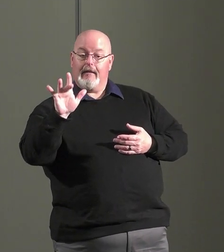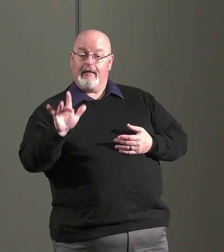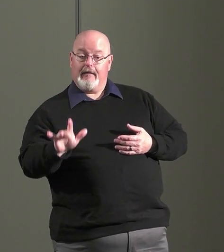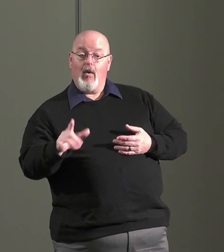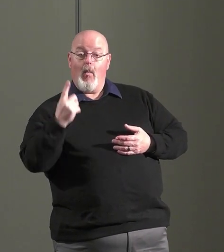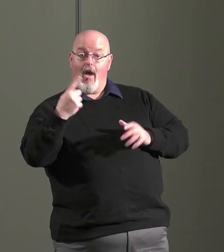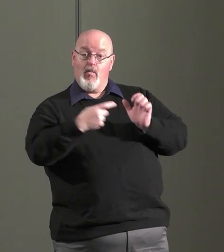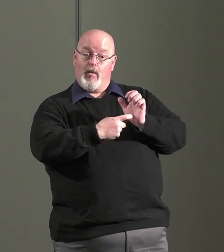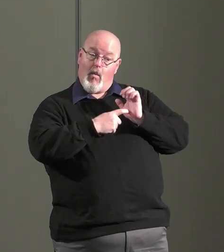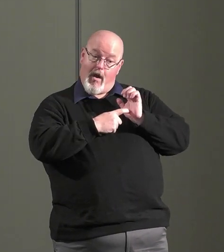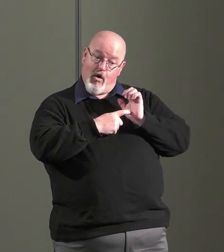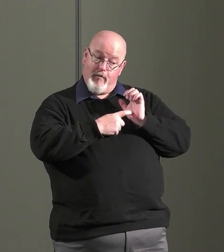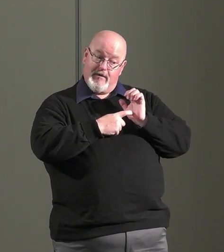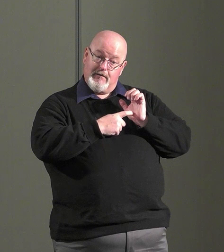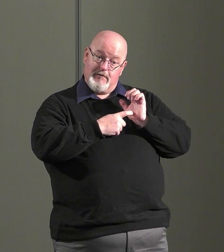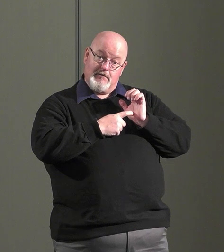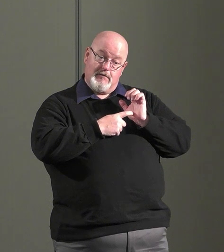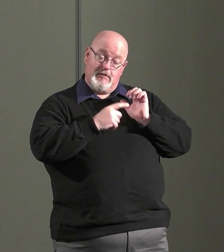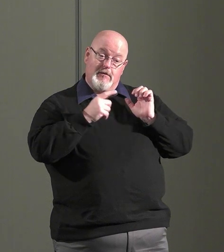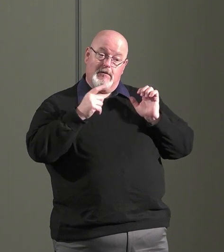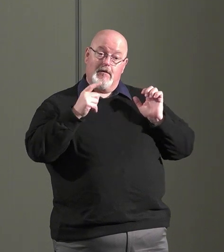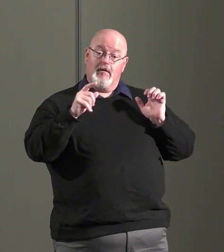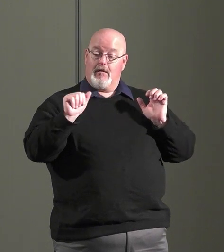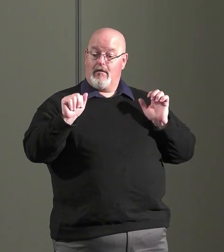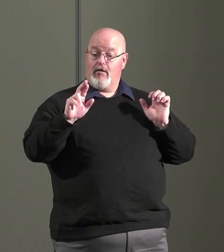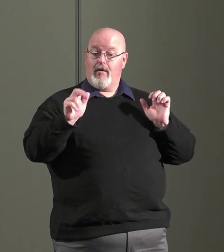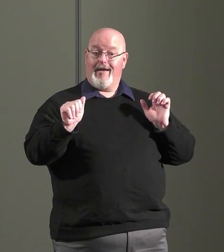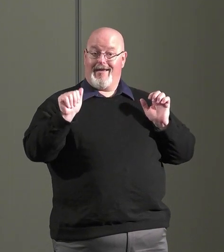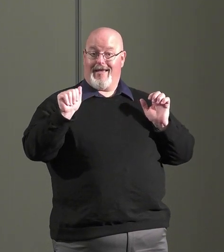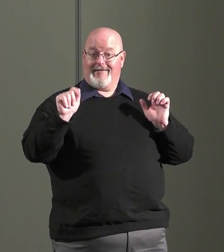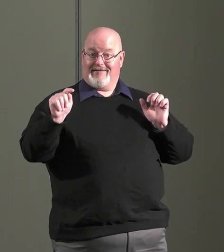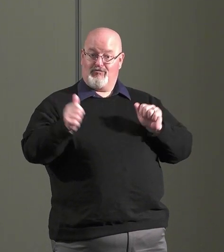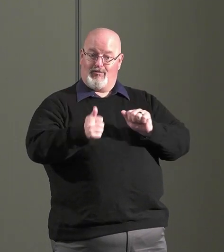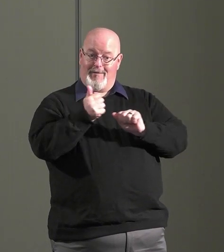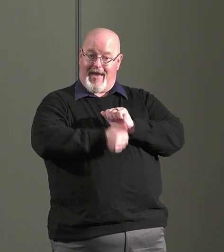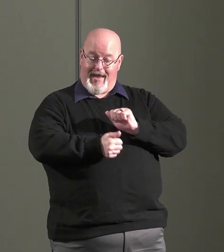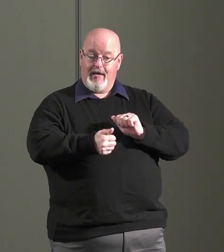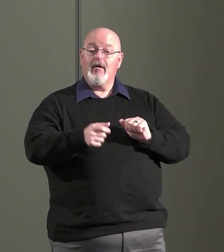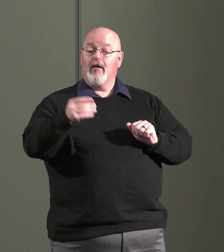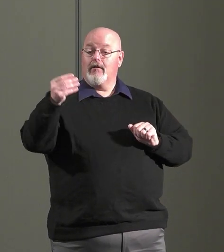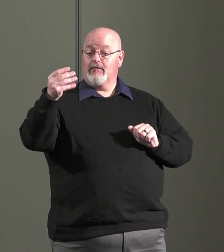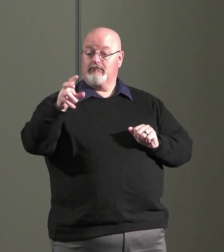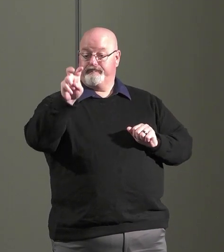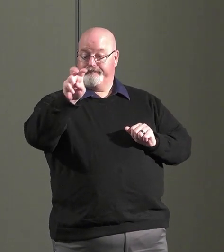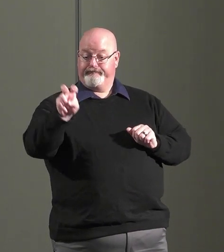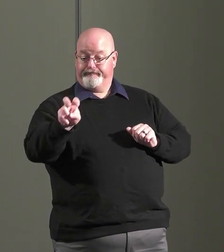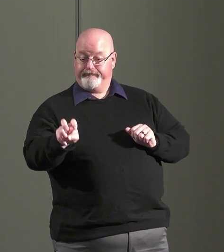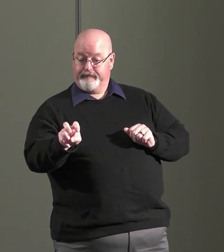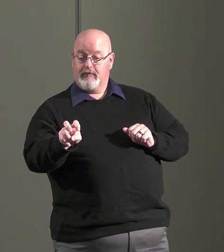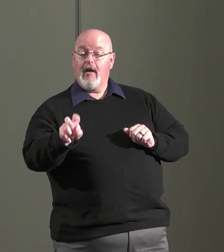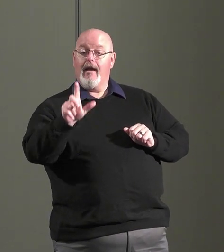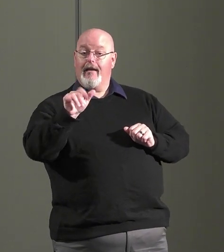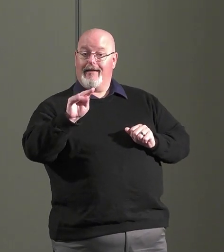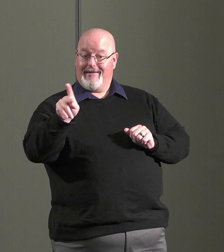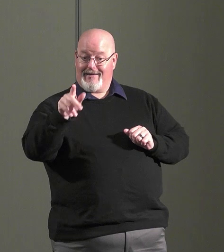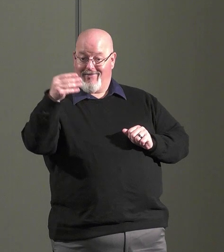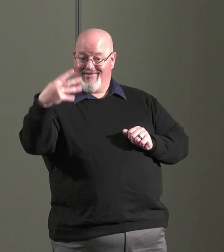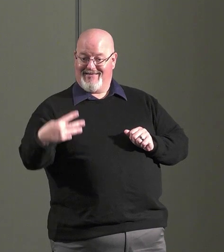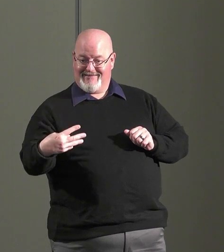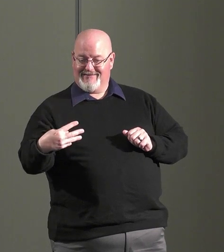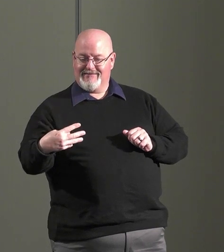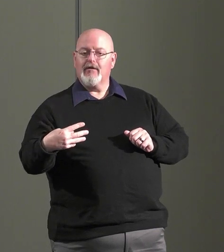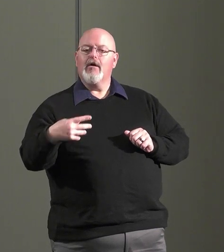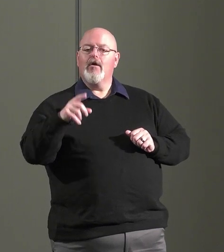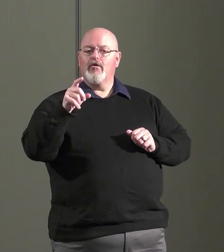. Correction disclosure. One way to pass this you navigate to the link and list it should announce